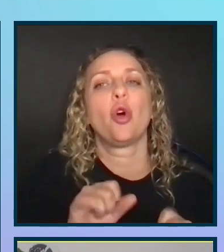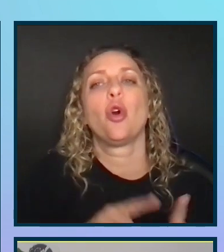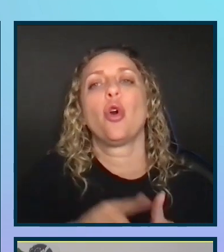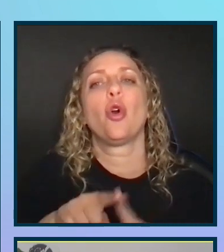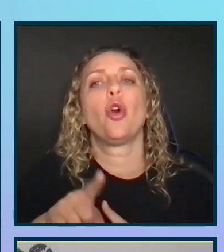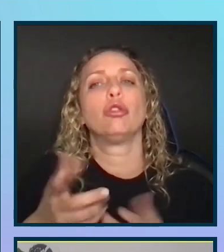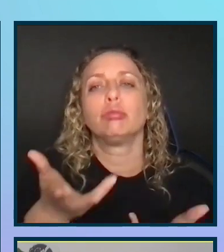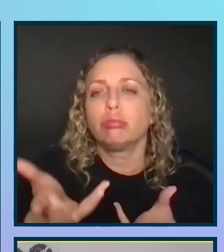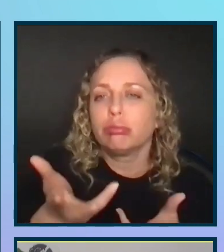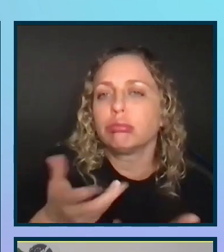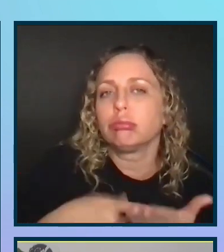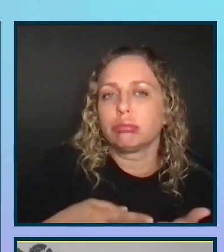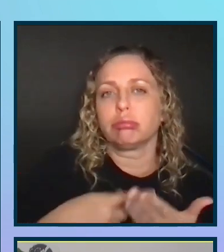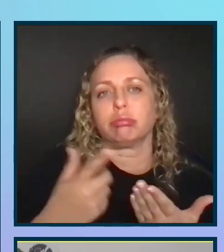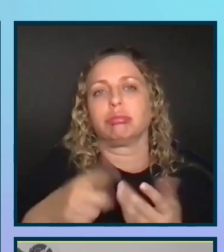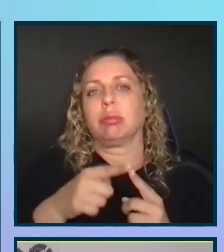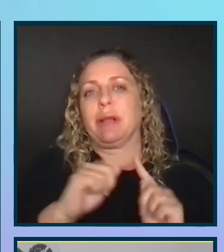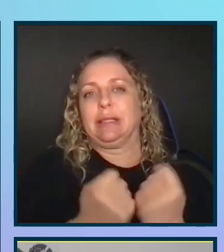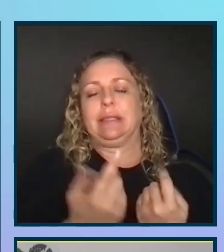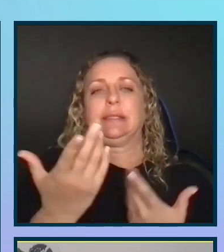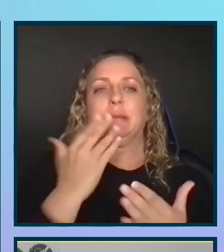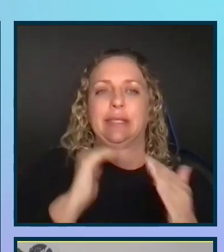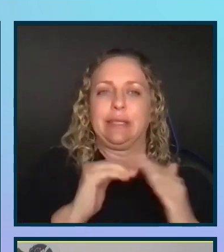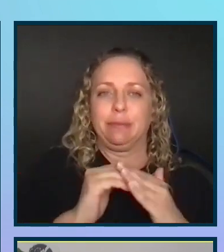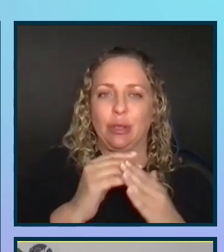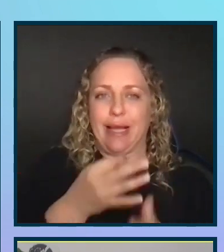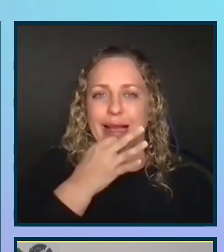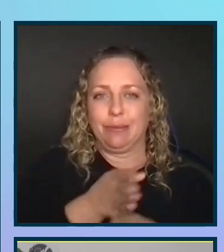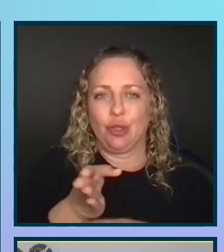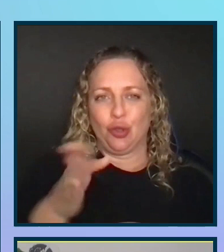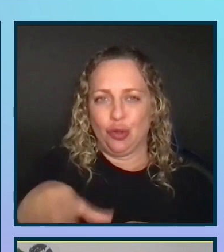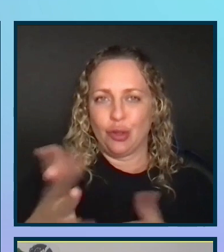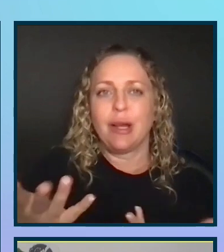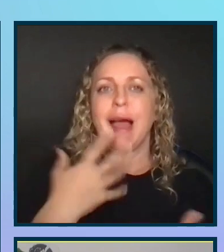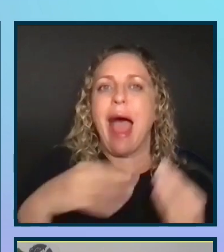review the developer team and accessibility experts. And then you can add a lot of more information.